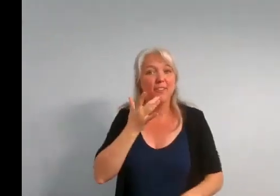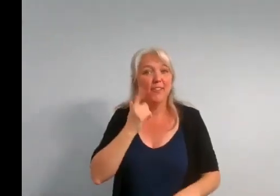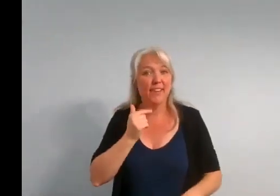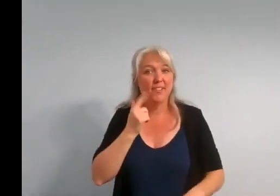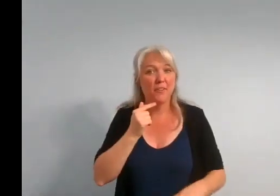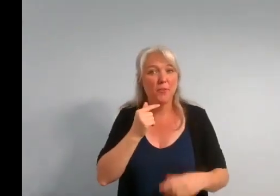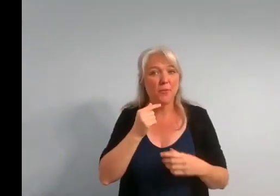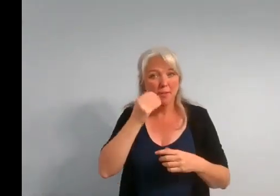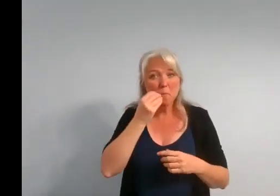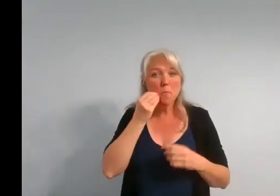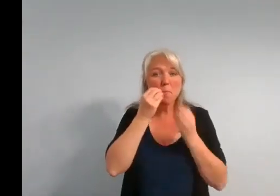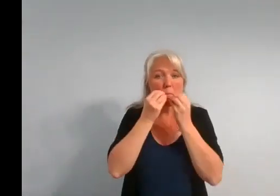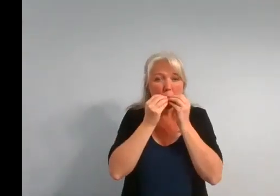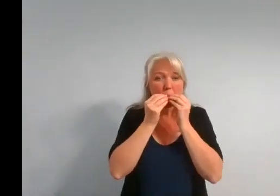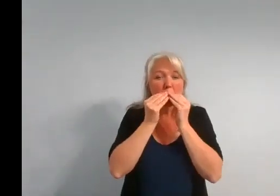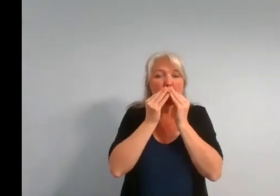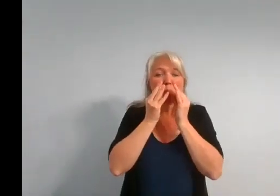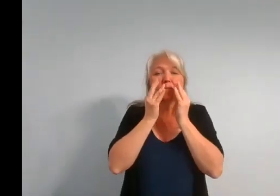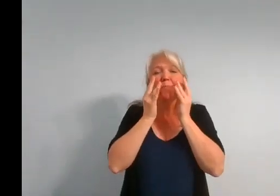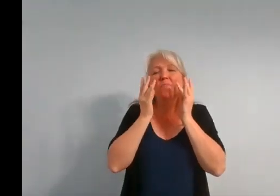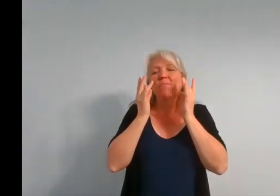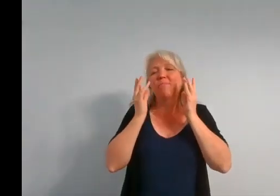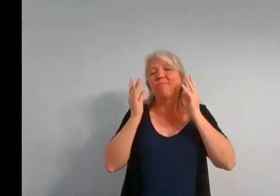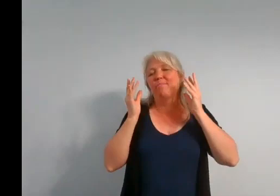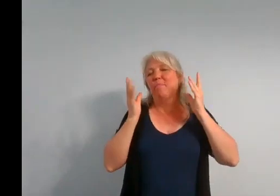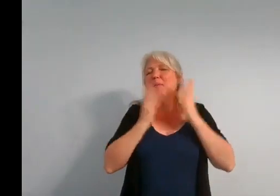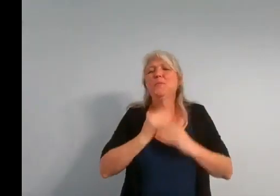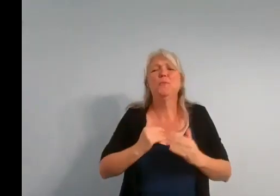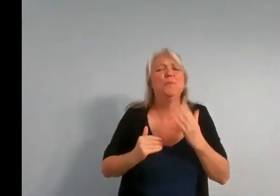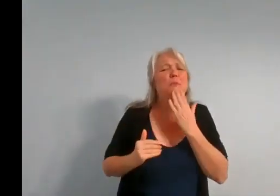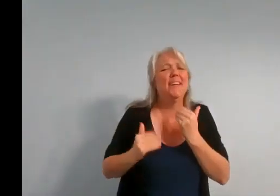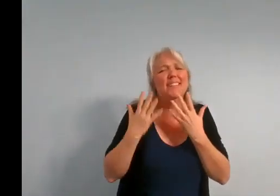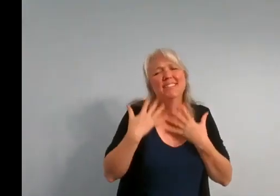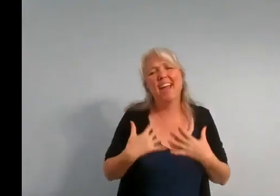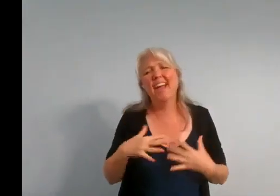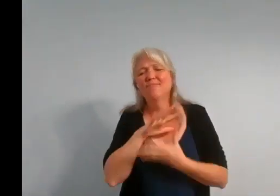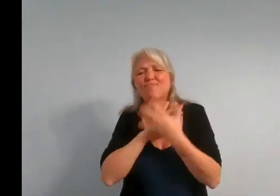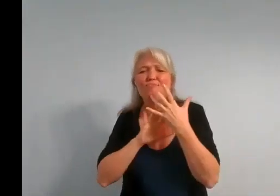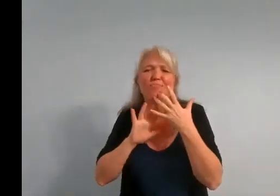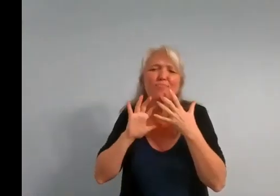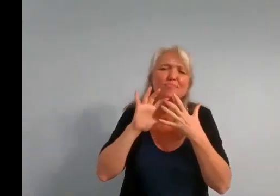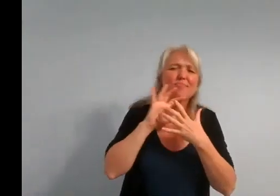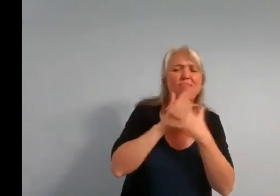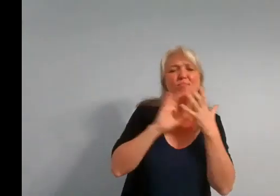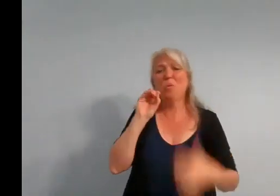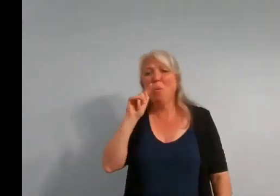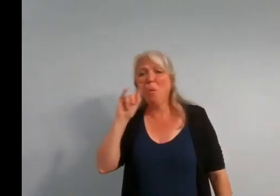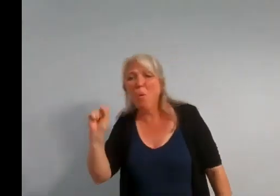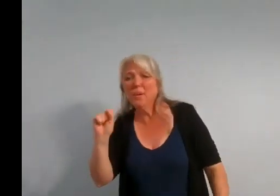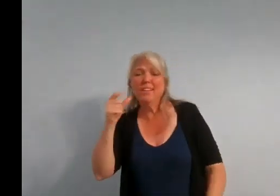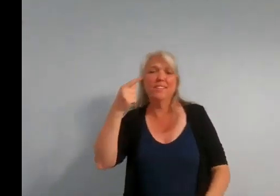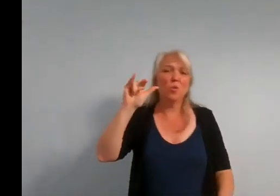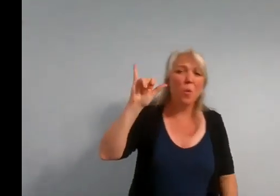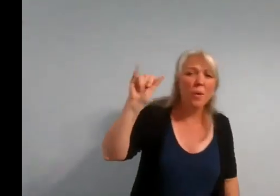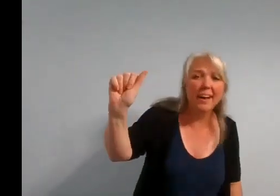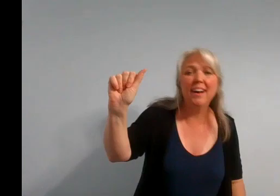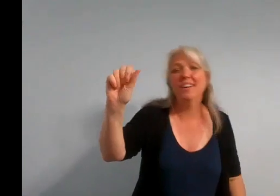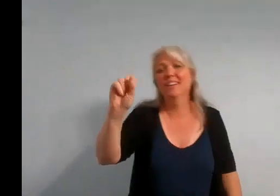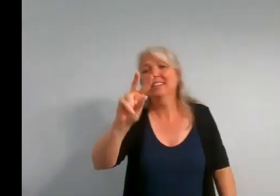in my mouth like a flower blooming, all sweet and sad. And then Otis and Gloria and Stevie and Miss